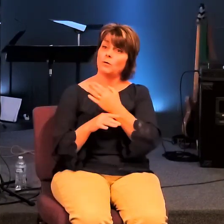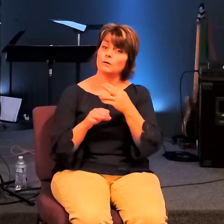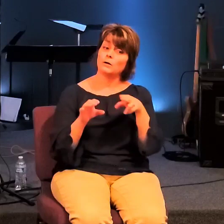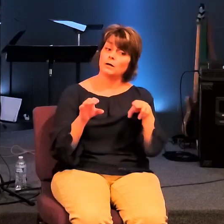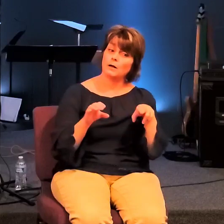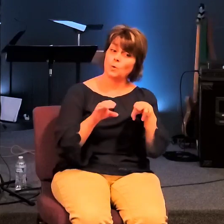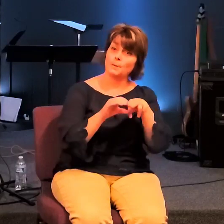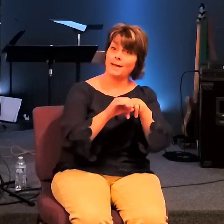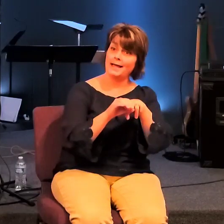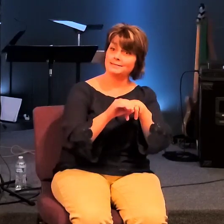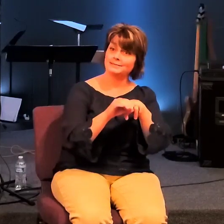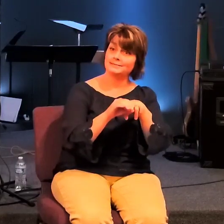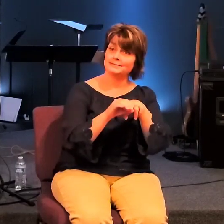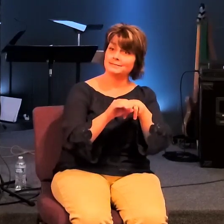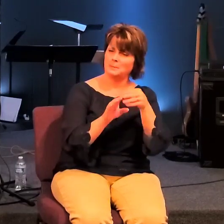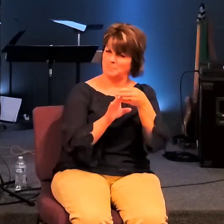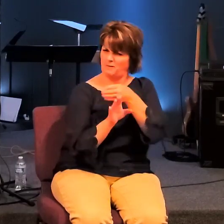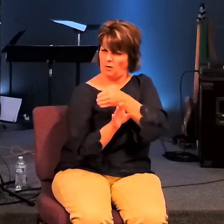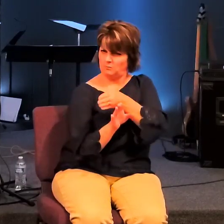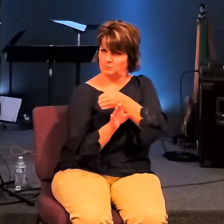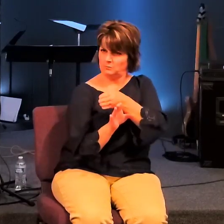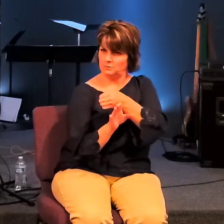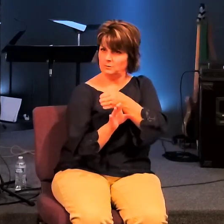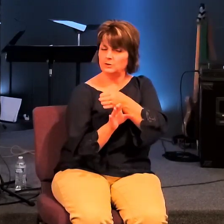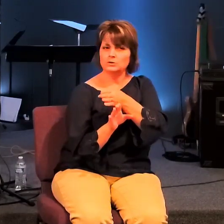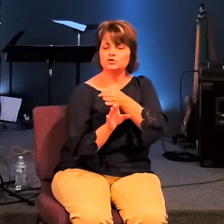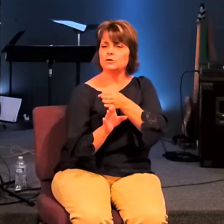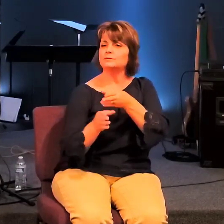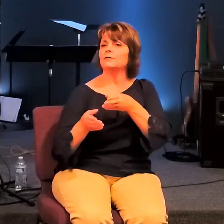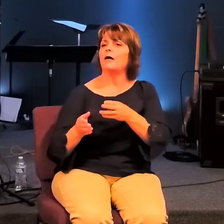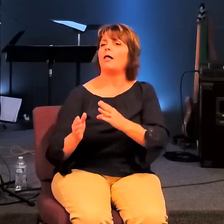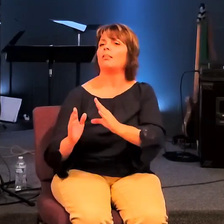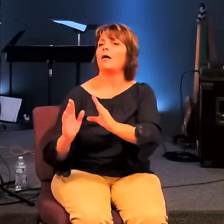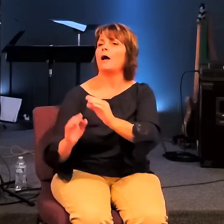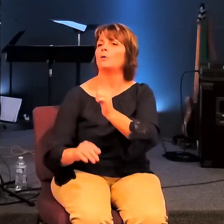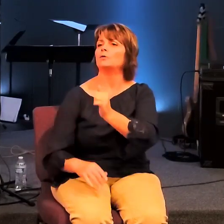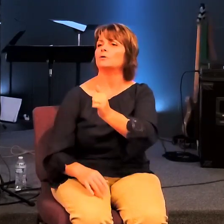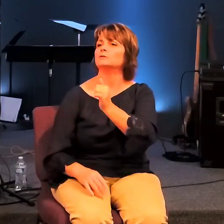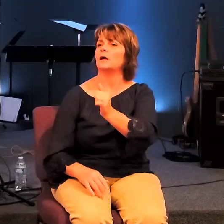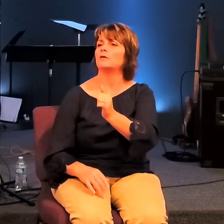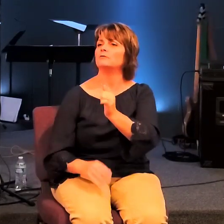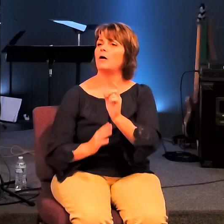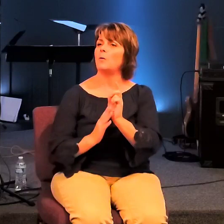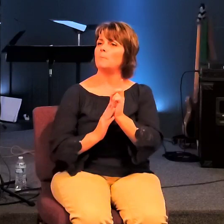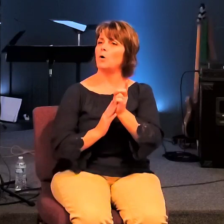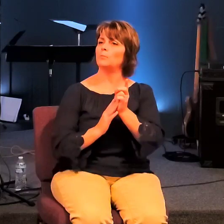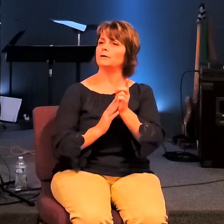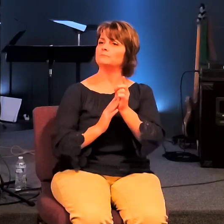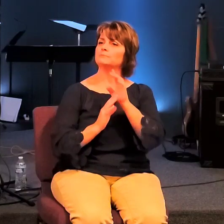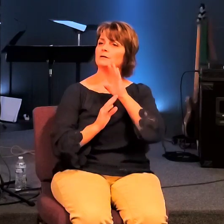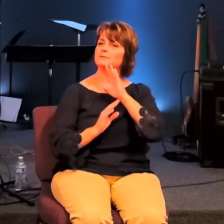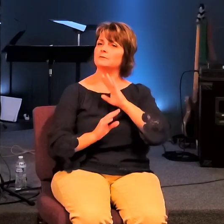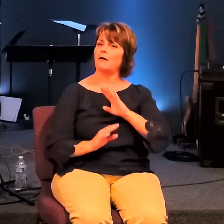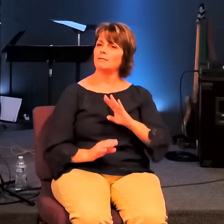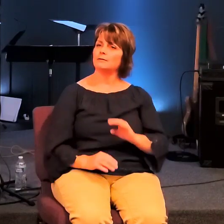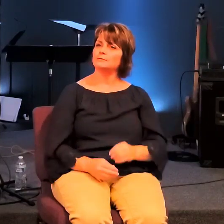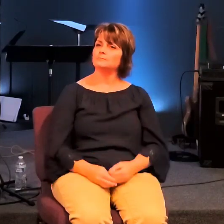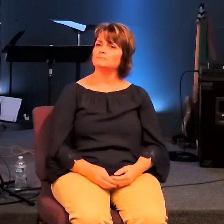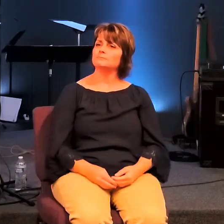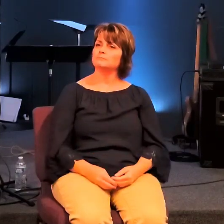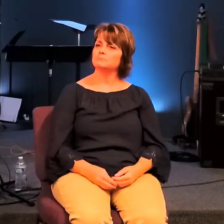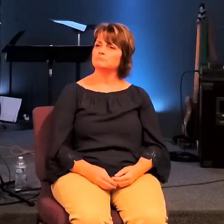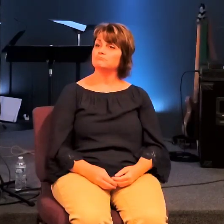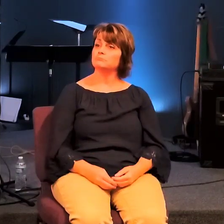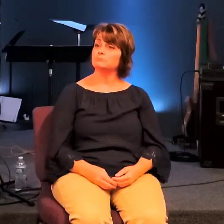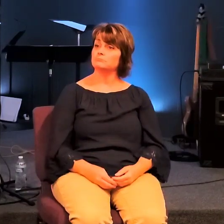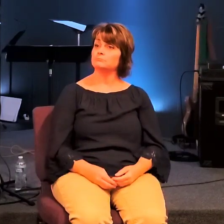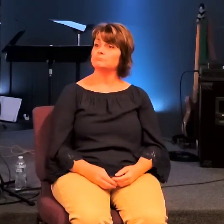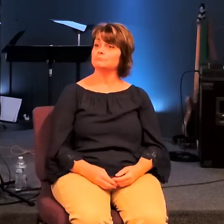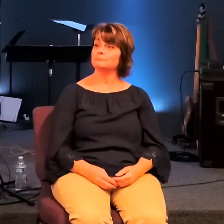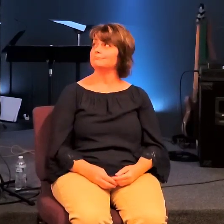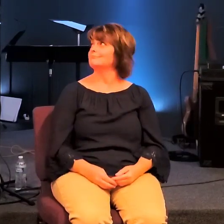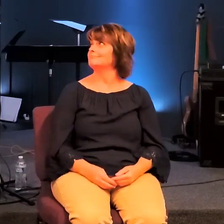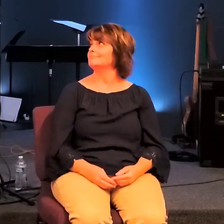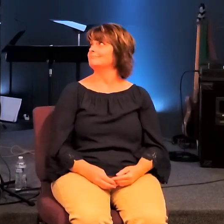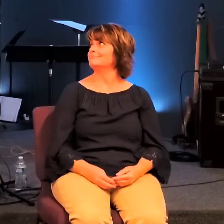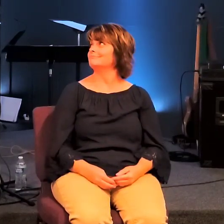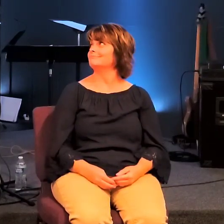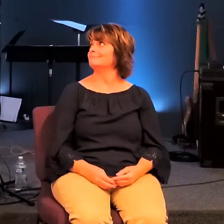you go to bed just allow yourself a moment of silence and it also kind of helps to calm